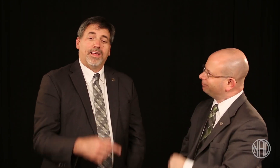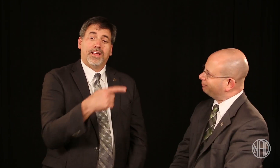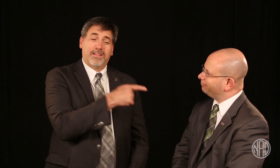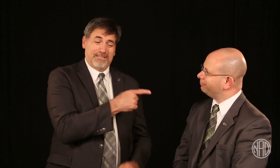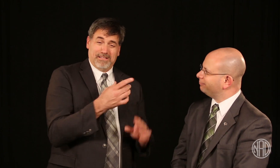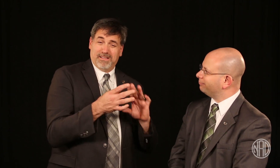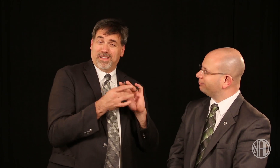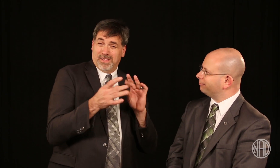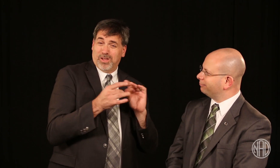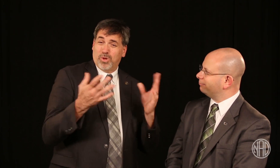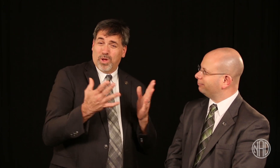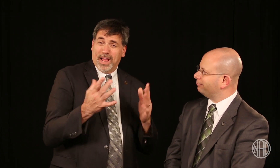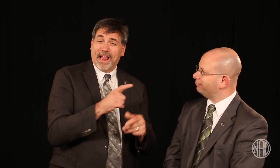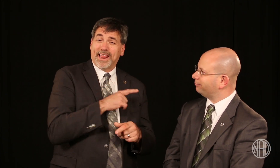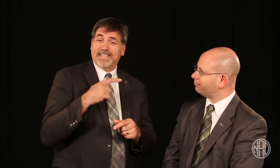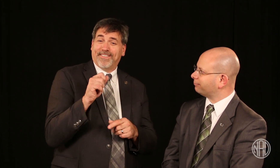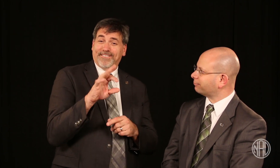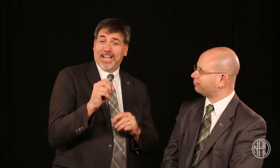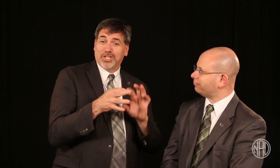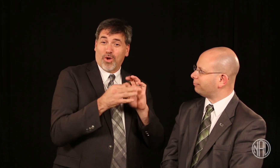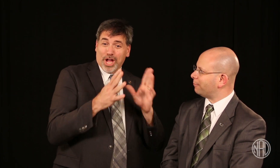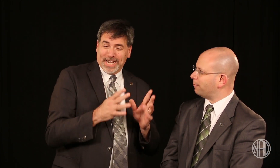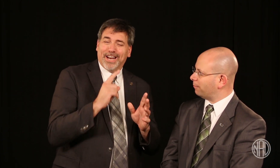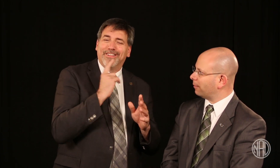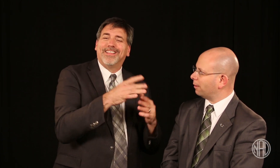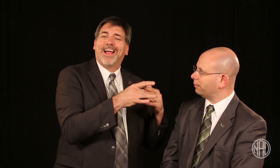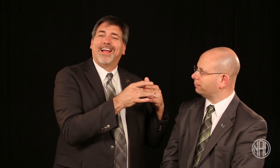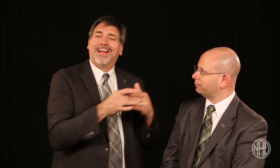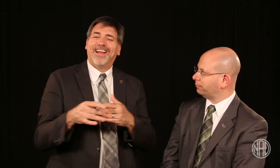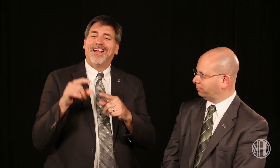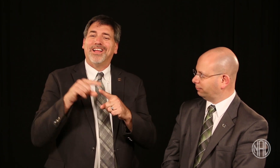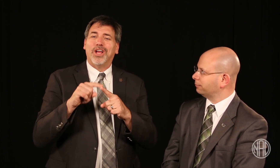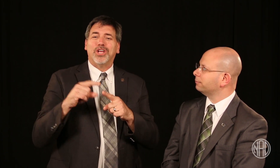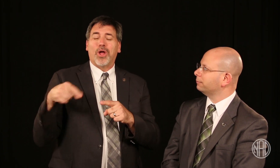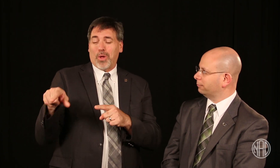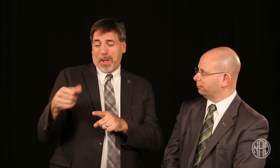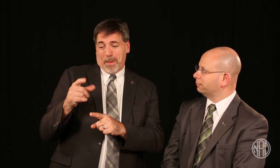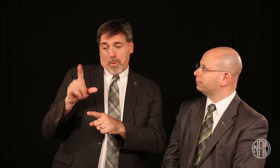Howard's comment about the Legislative Affairs Coordinator leads me to talk about